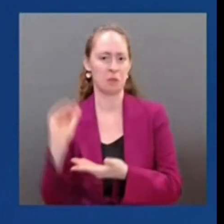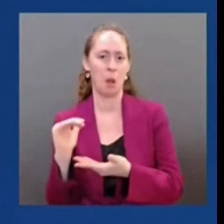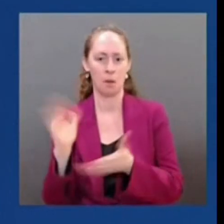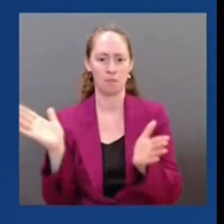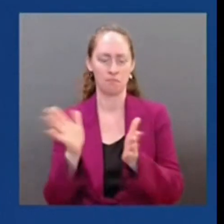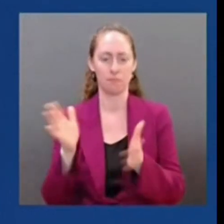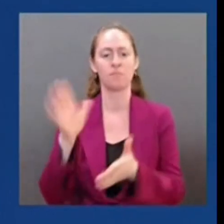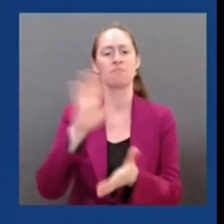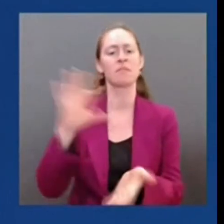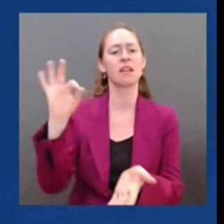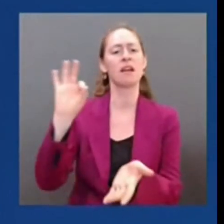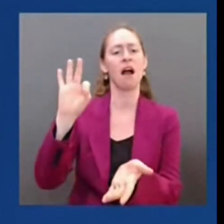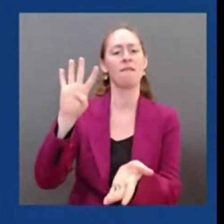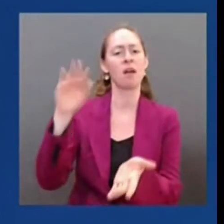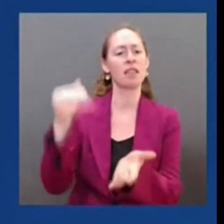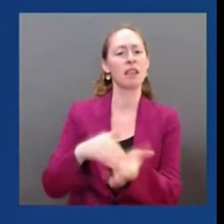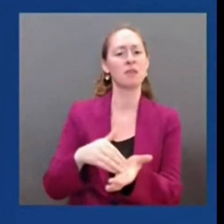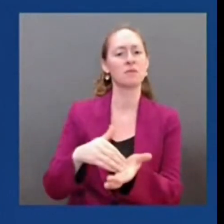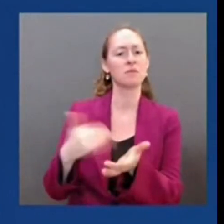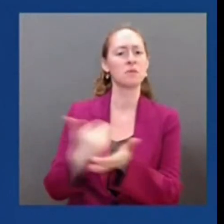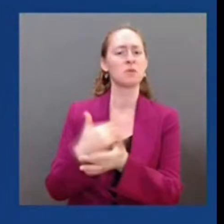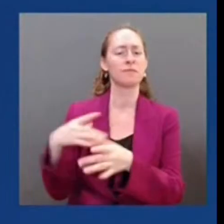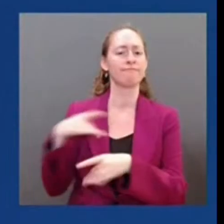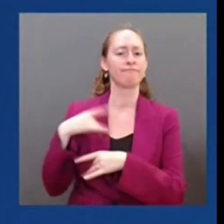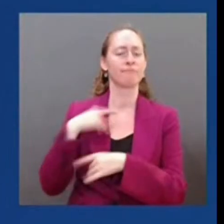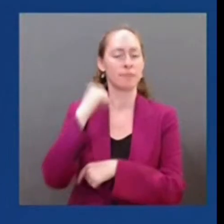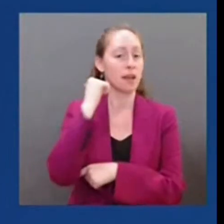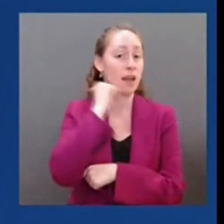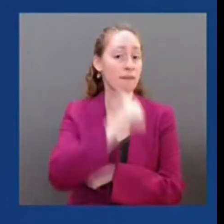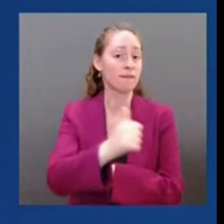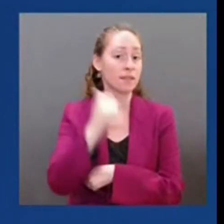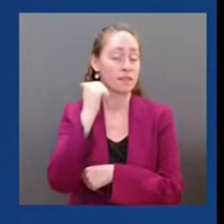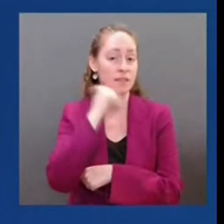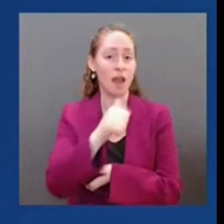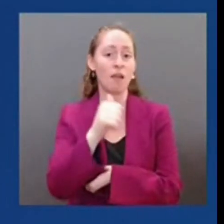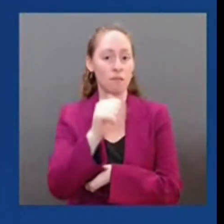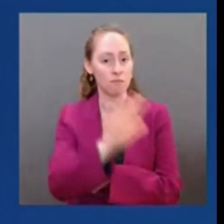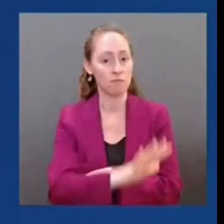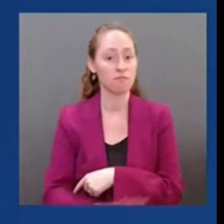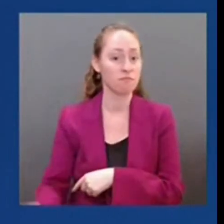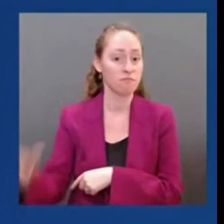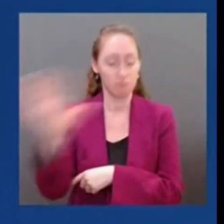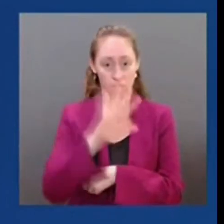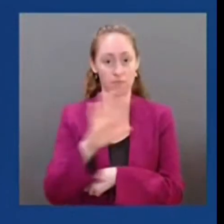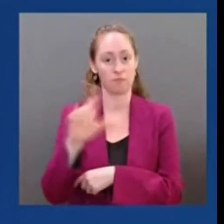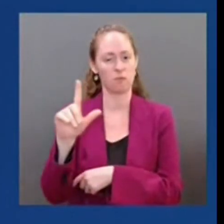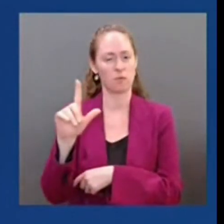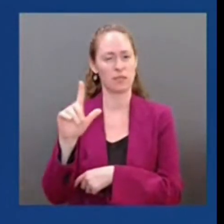THE CURRENT 7-DAY DAILY AVERAGE OF CASE IT IS AT ABOUT 94,000 CASES PER DAY.